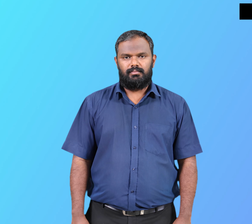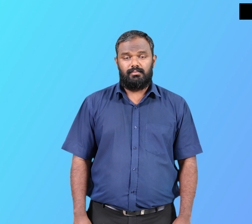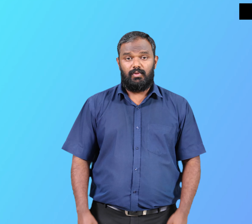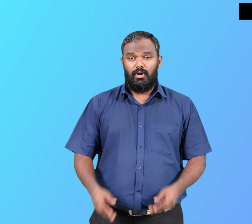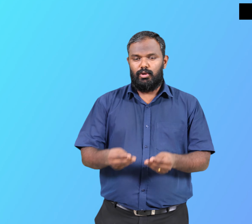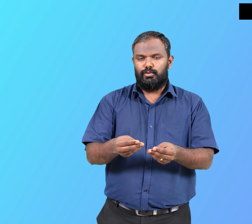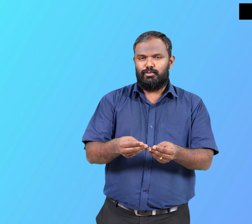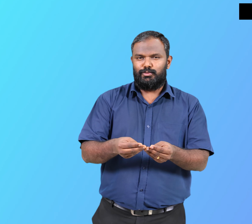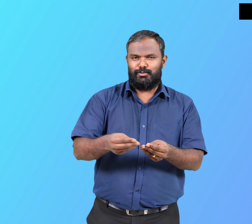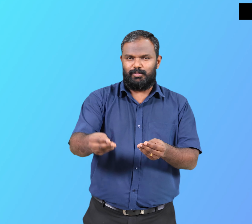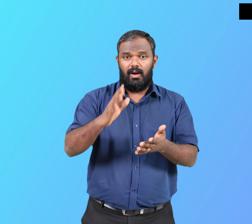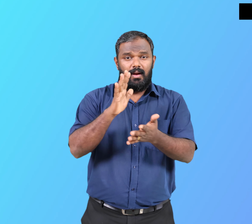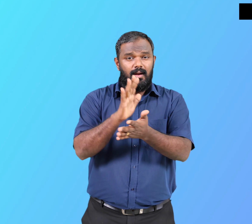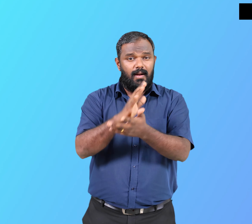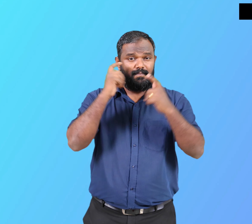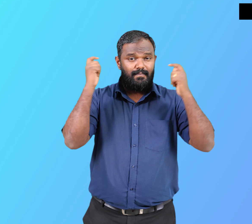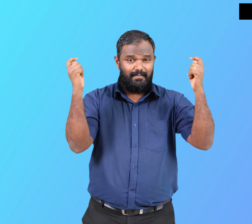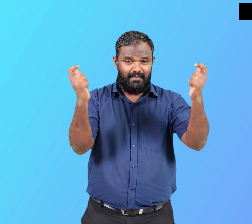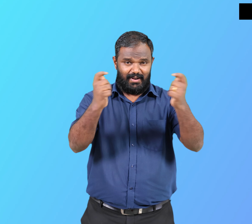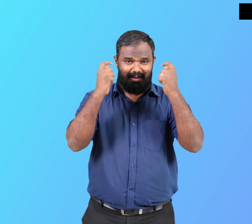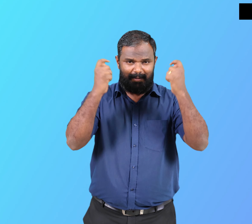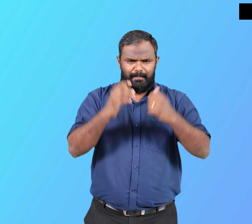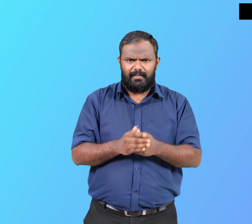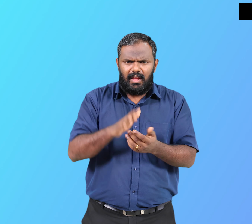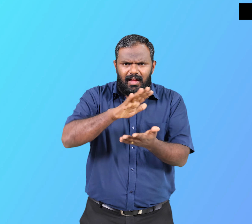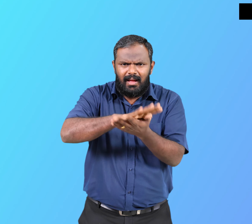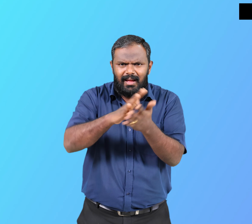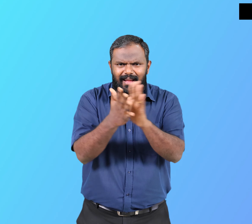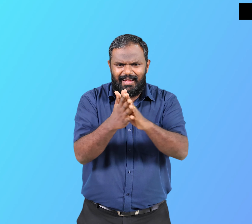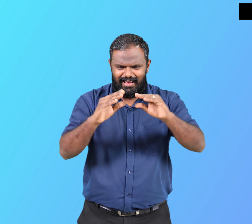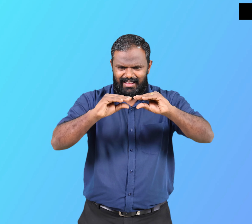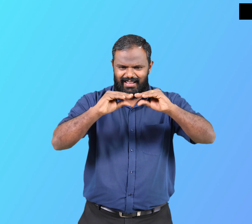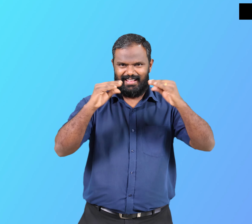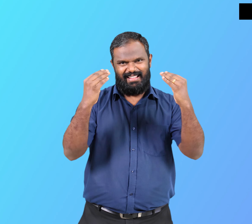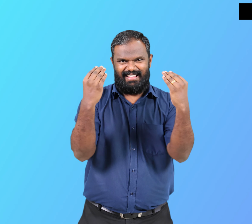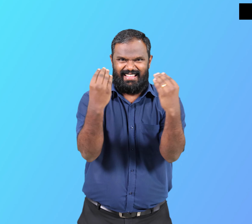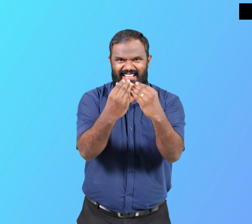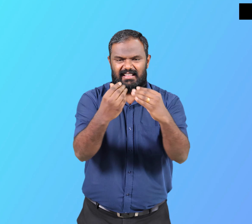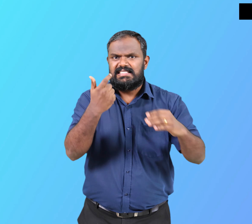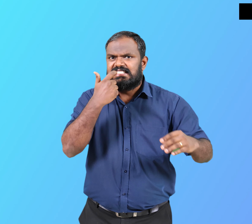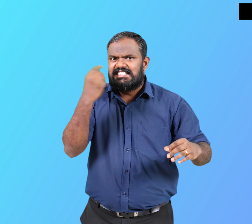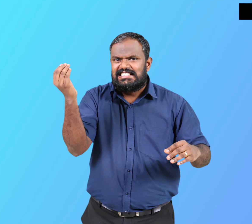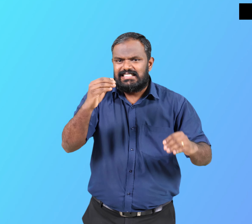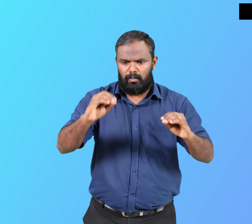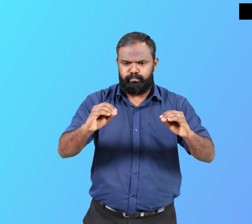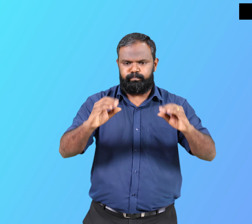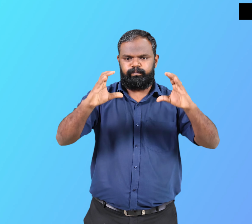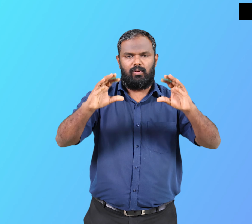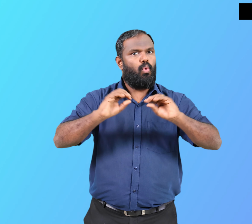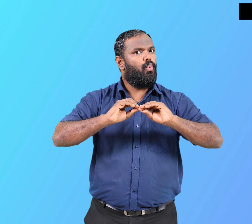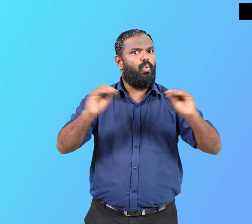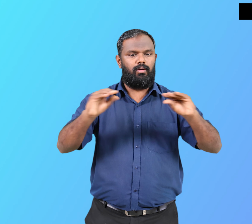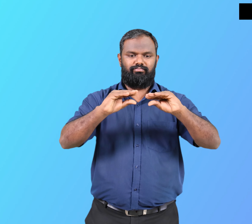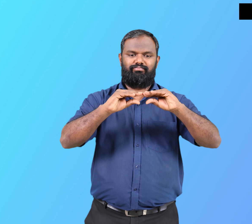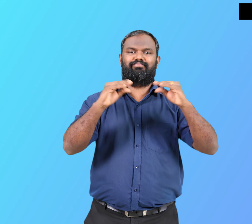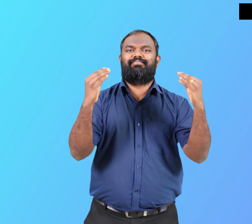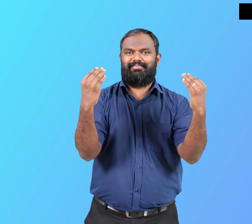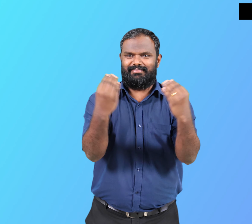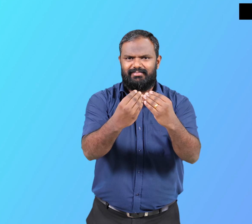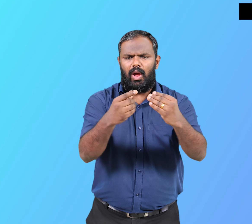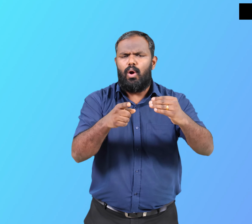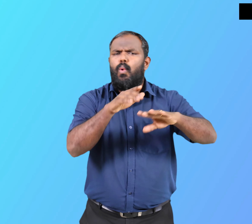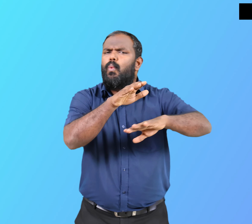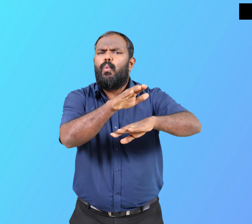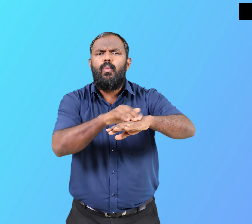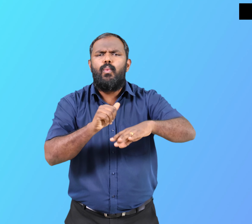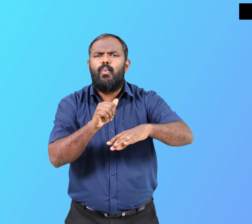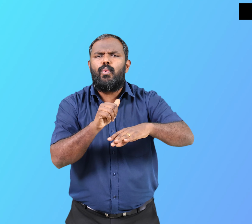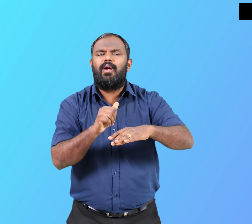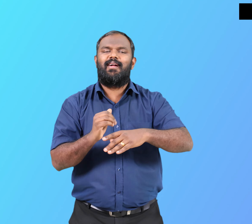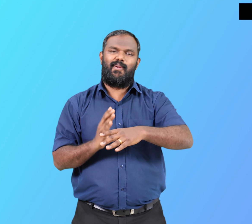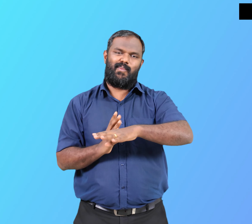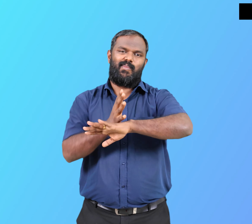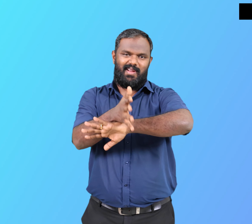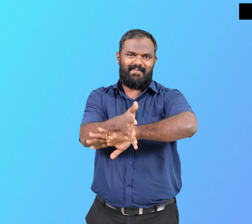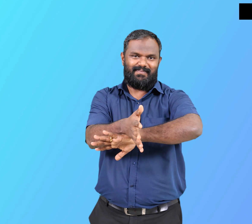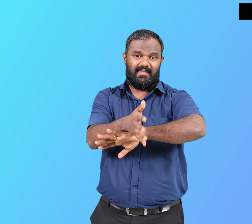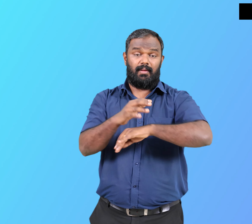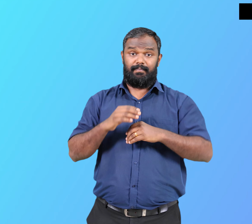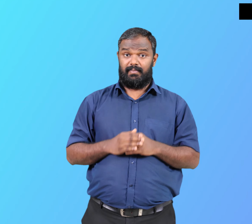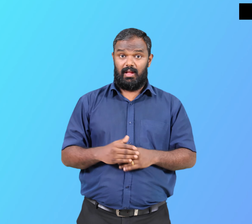It was almost time for the Festival of Unleavened Bread, called Passover.